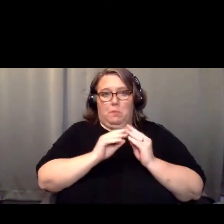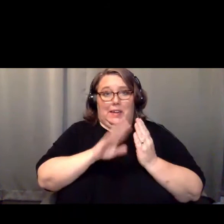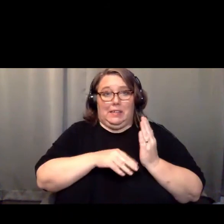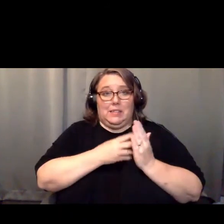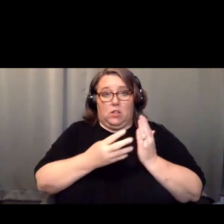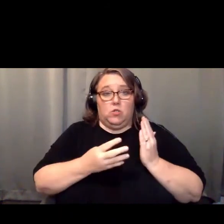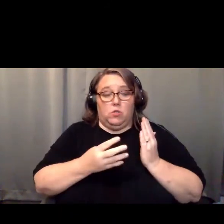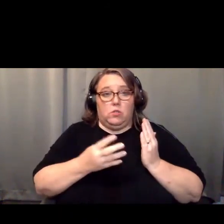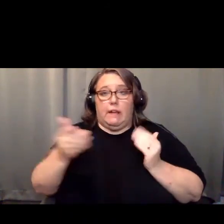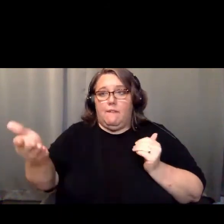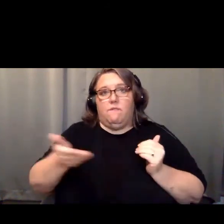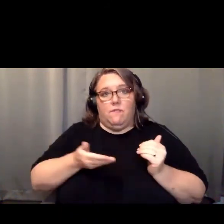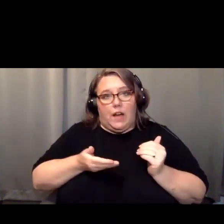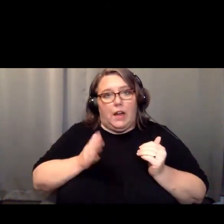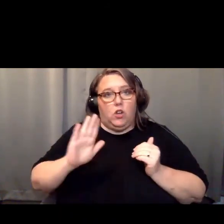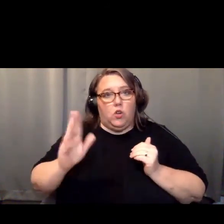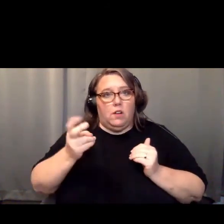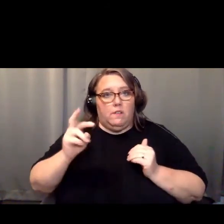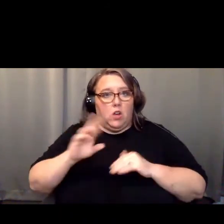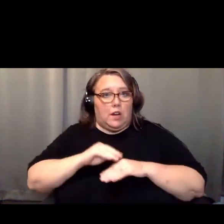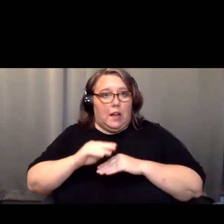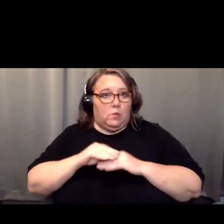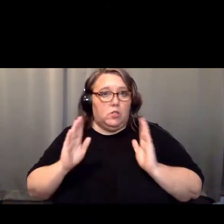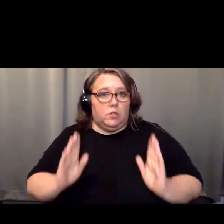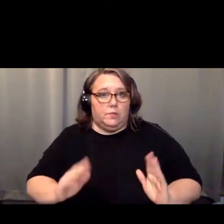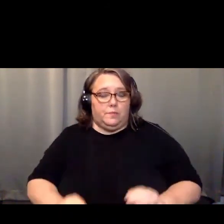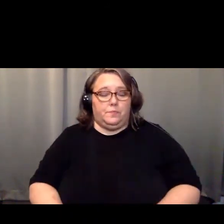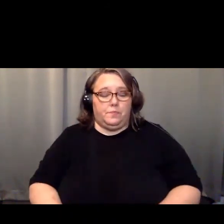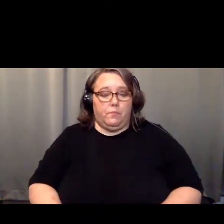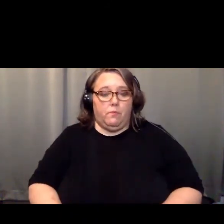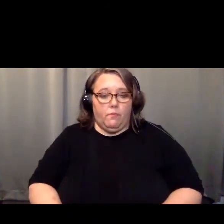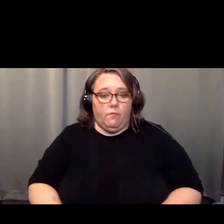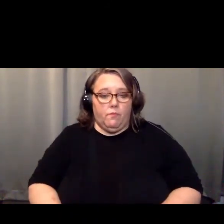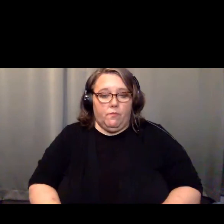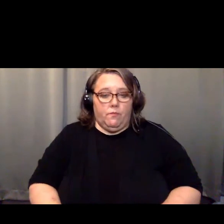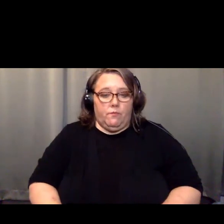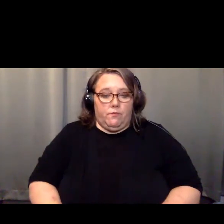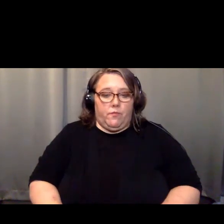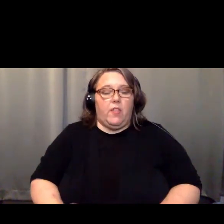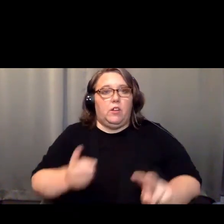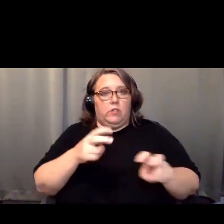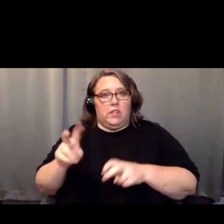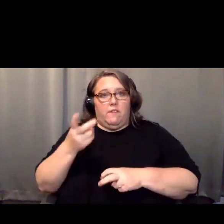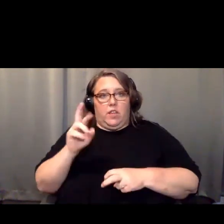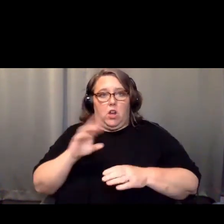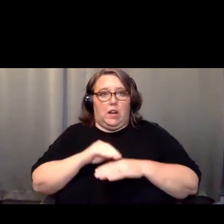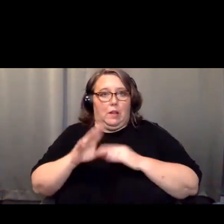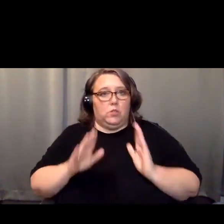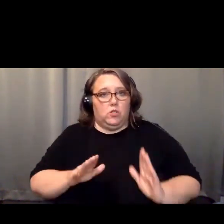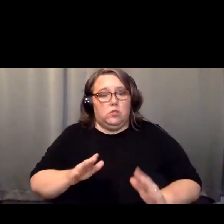I would invite your vocational rehabilitation counselor, the transitional vocational rehabilitation counselor.